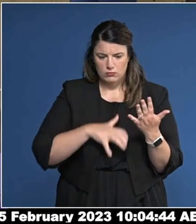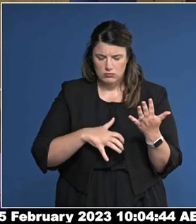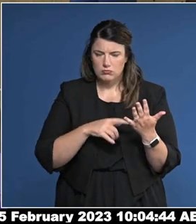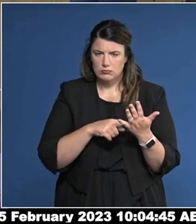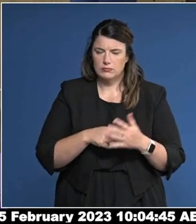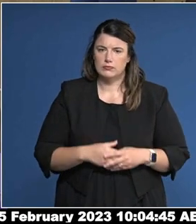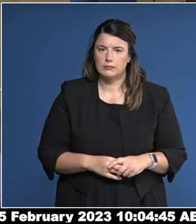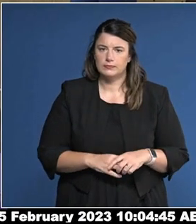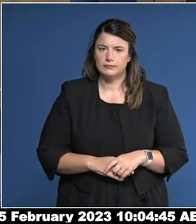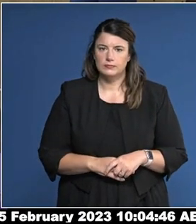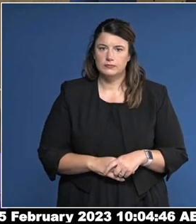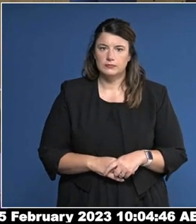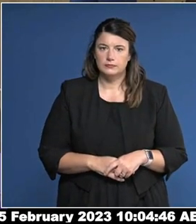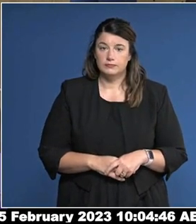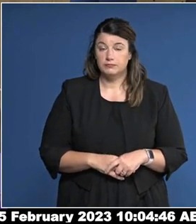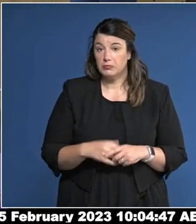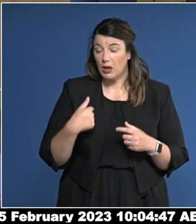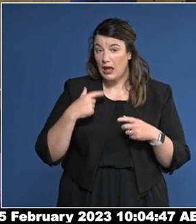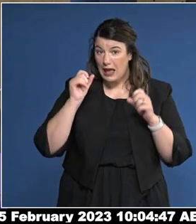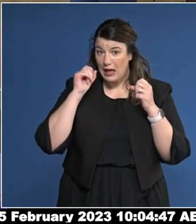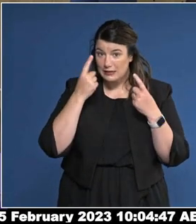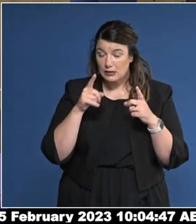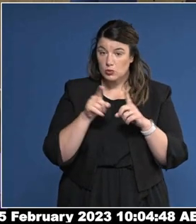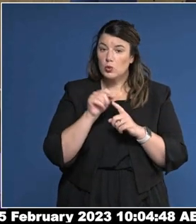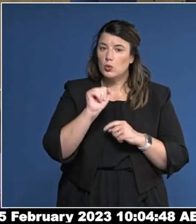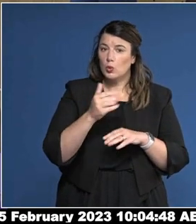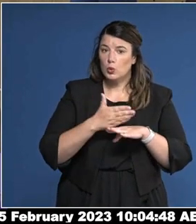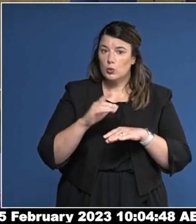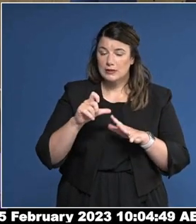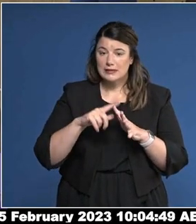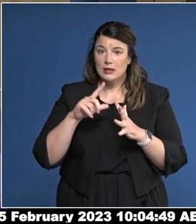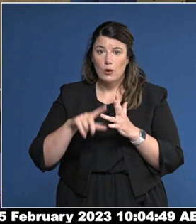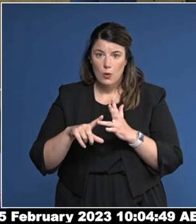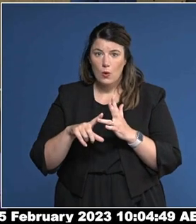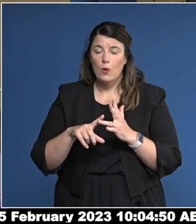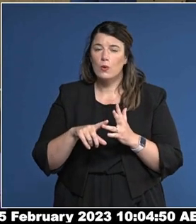I also appreciate that Mr Hyland yesterday gave evidence, perhaps in general terms on